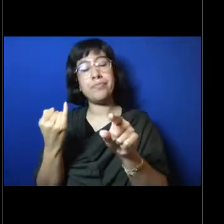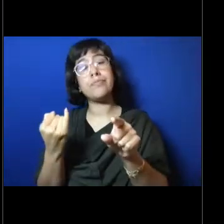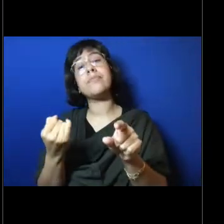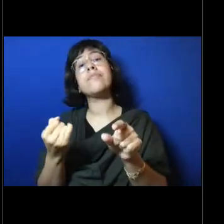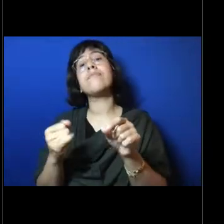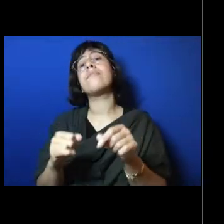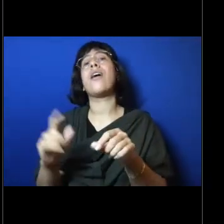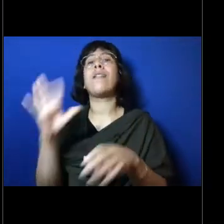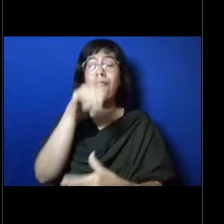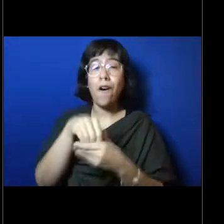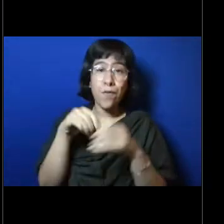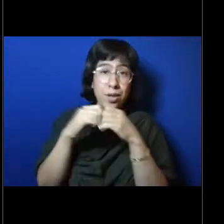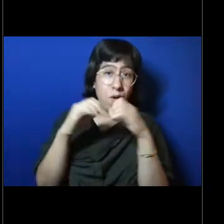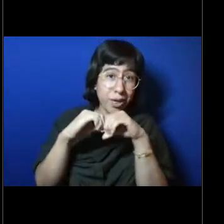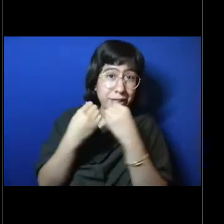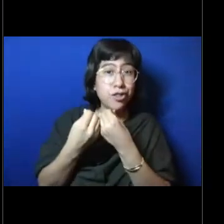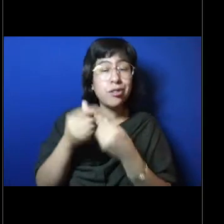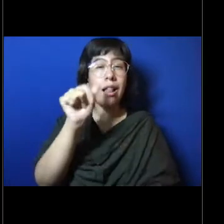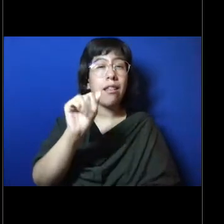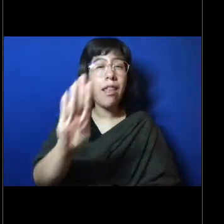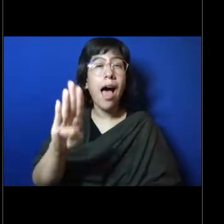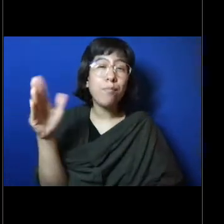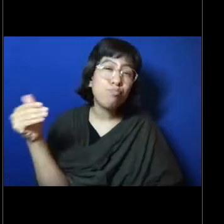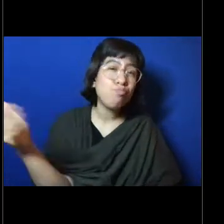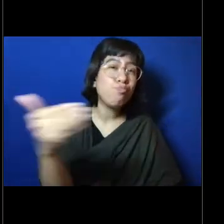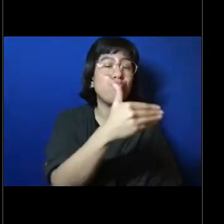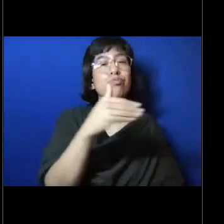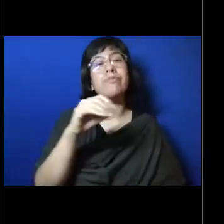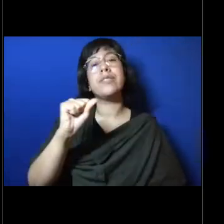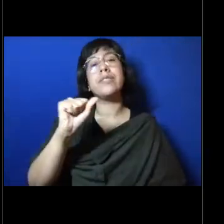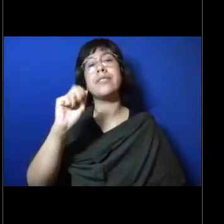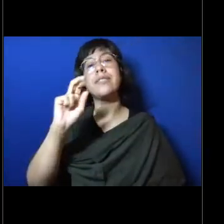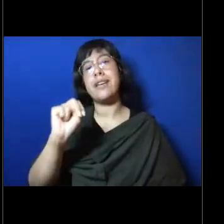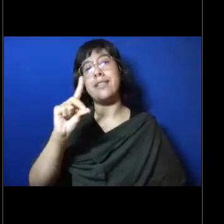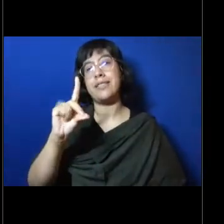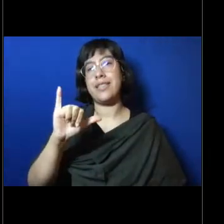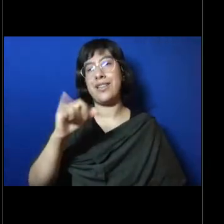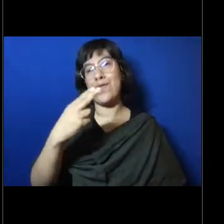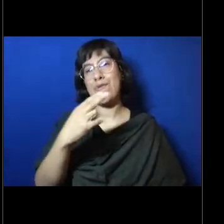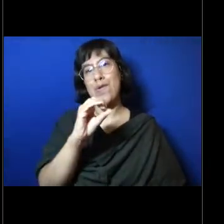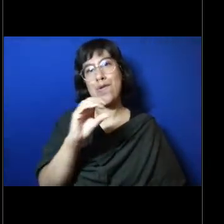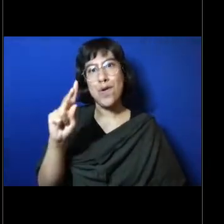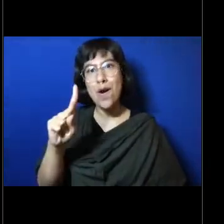lab in Sandy Hook, New Jersey and this is the first time I worked at a NOAA lab.